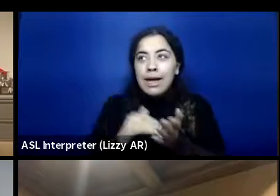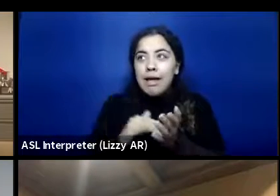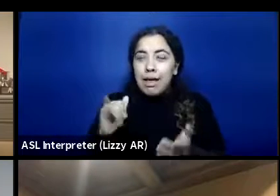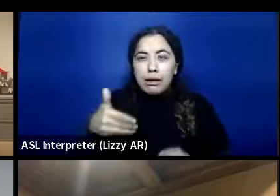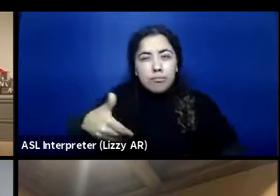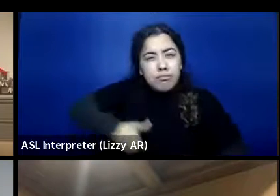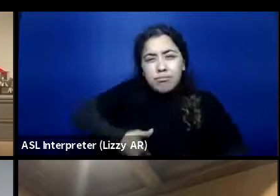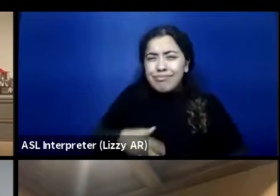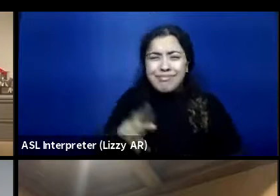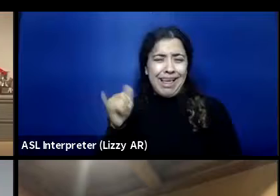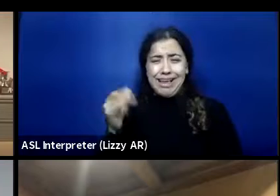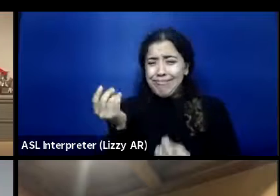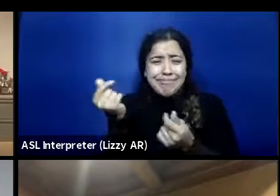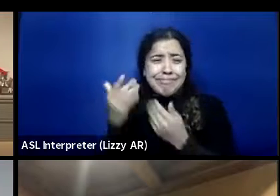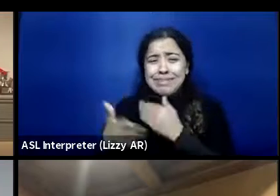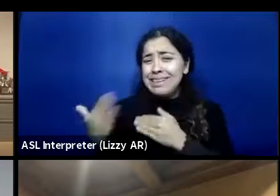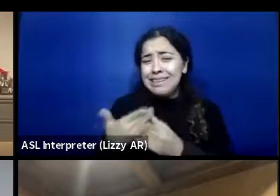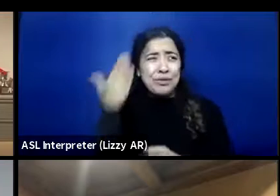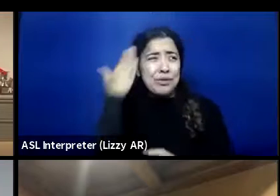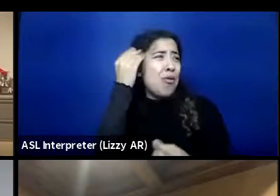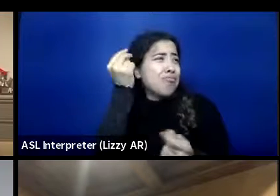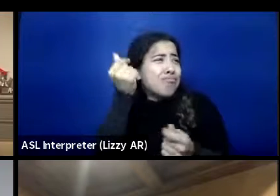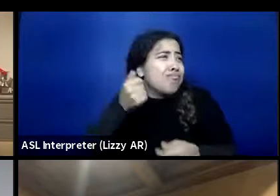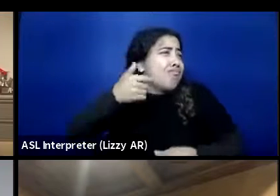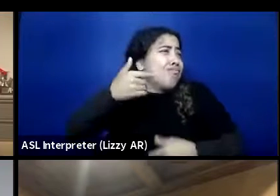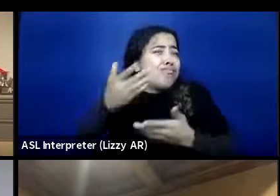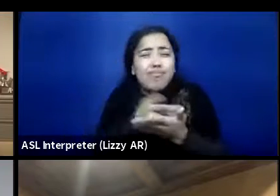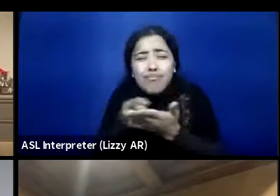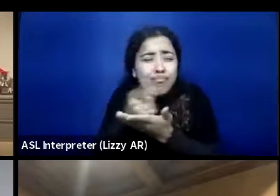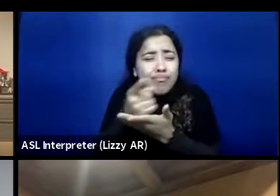And I know last time when we talked and also I know recently